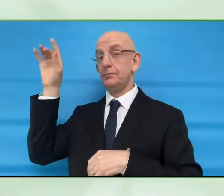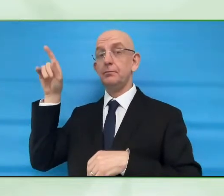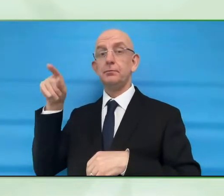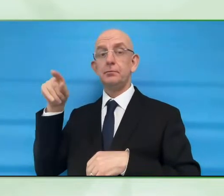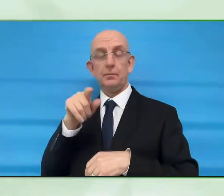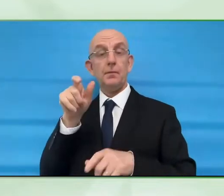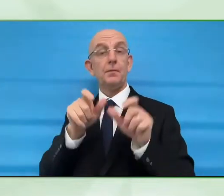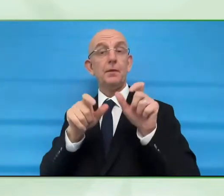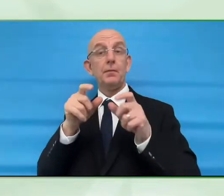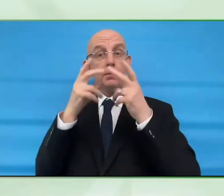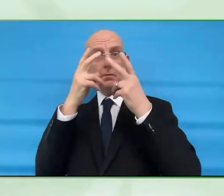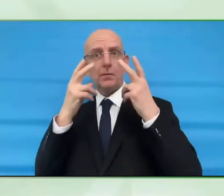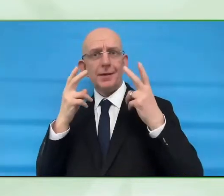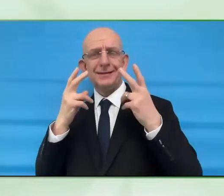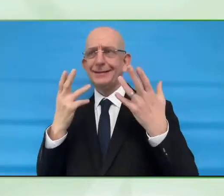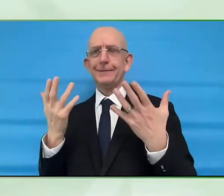In some cases, unfortunately, parents, in different ways.